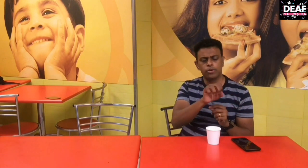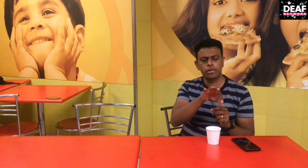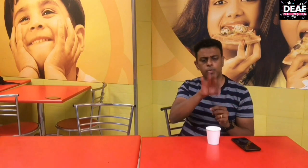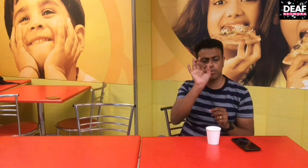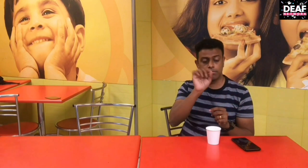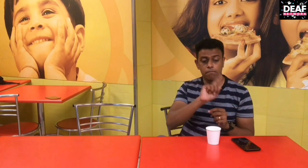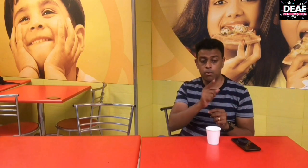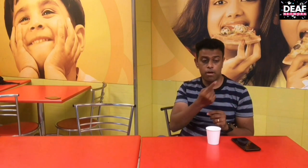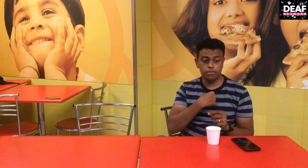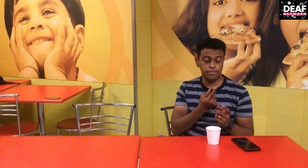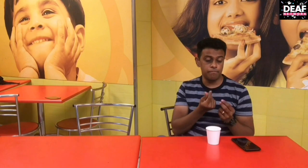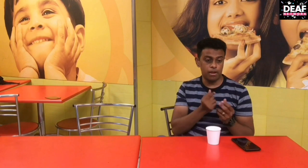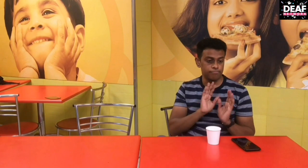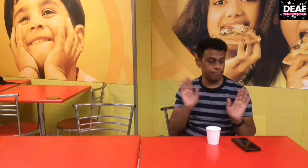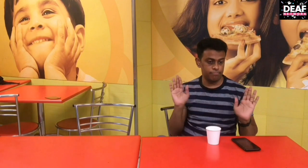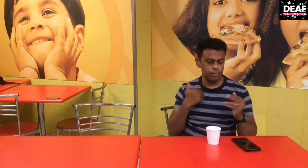dont ask money after divorce